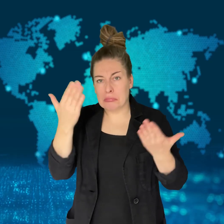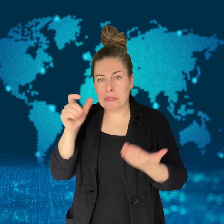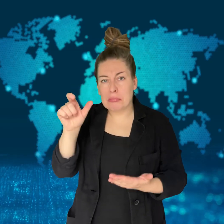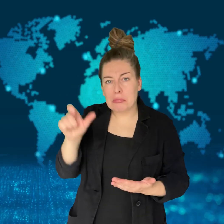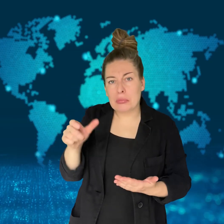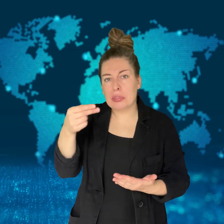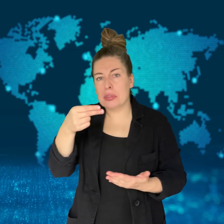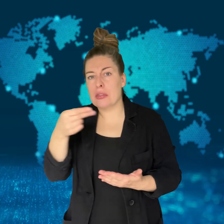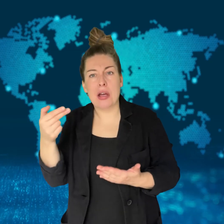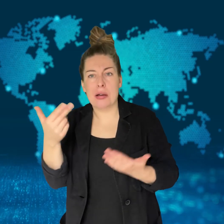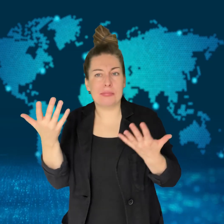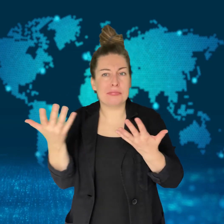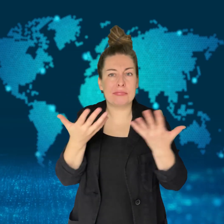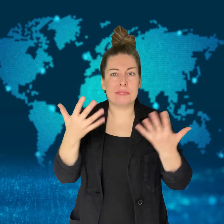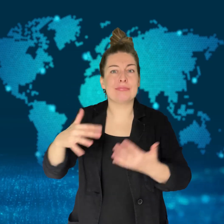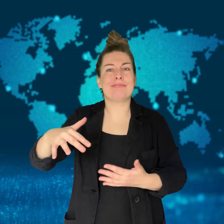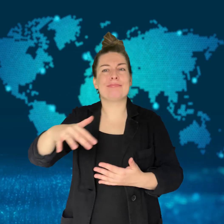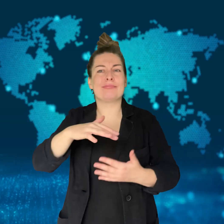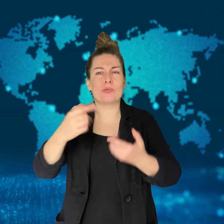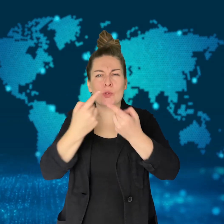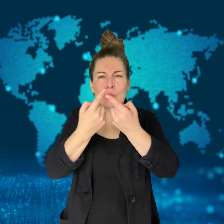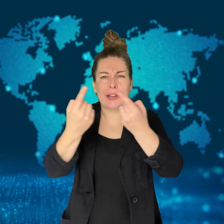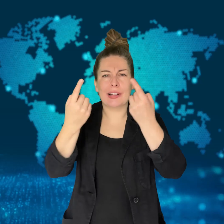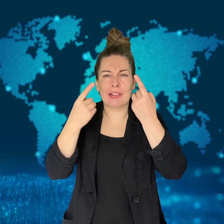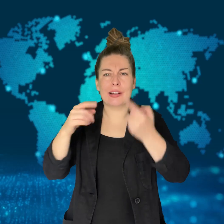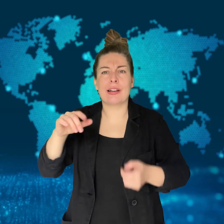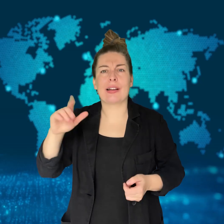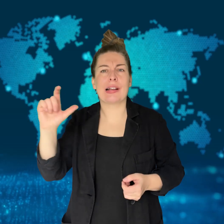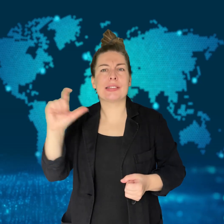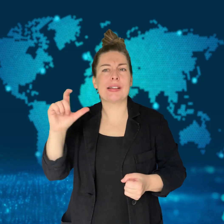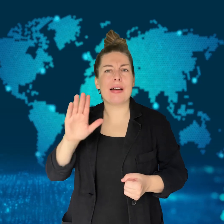a student social media channel.